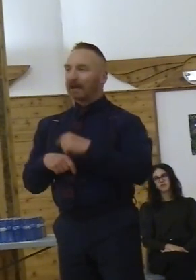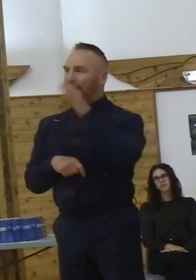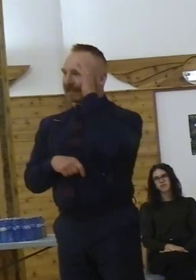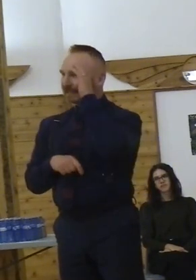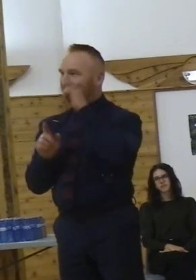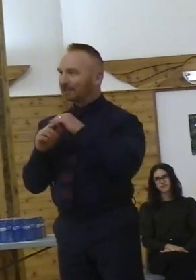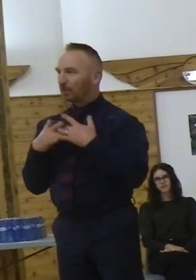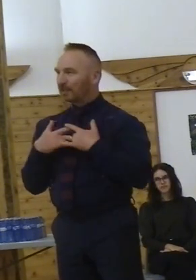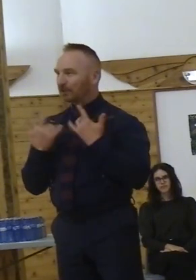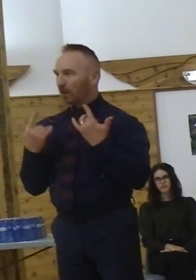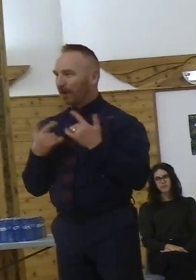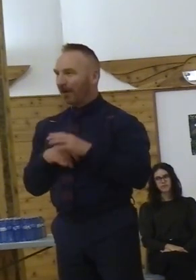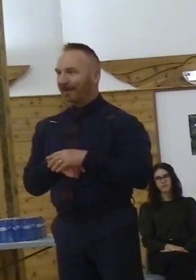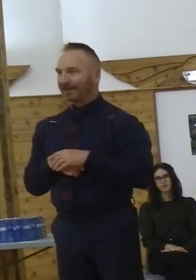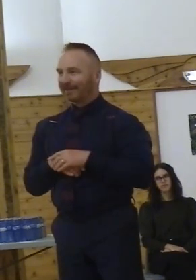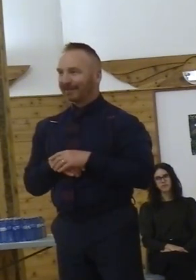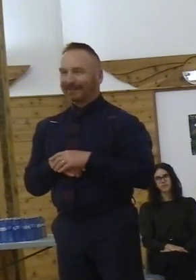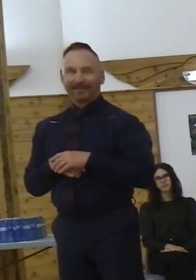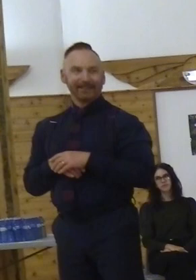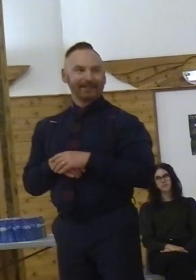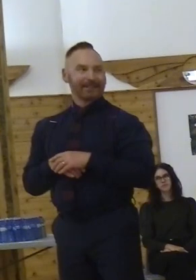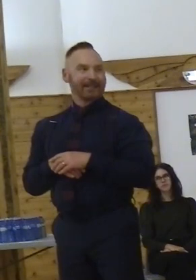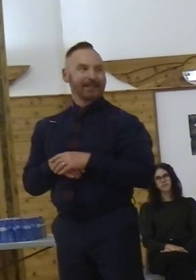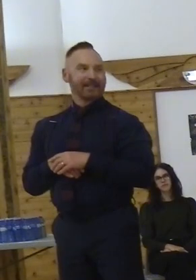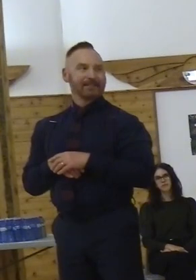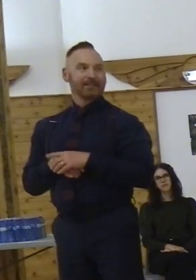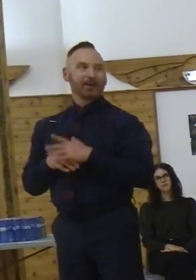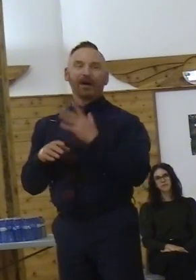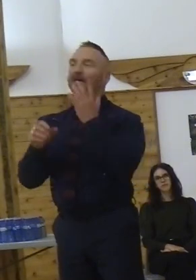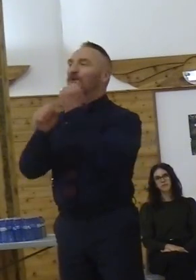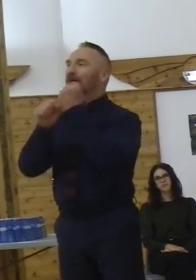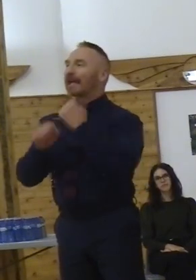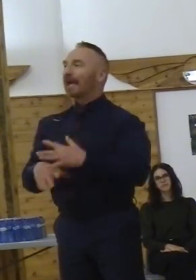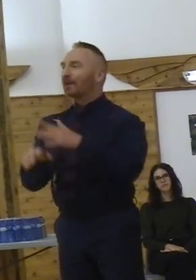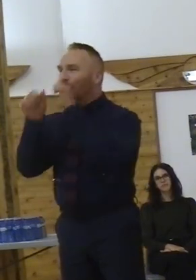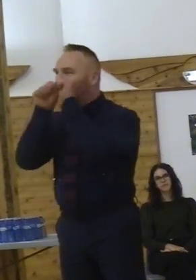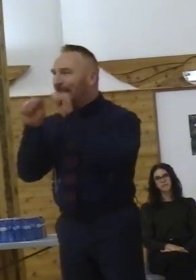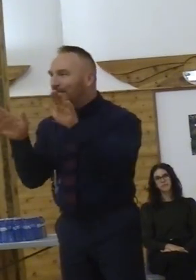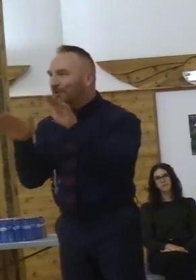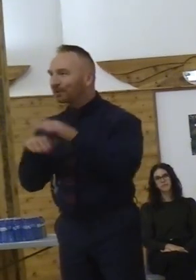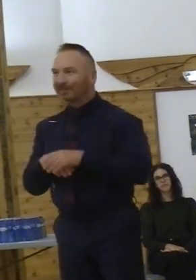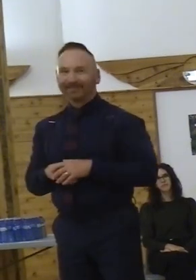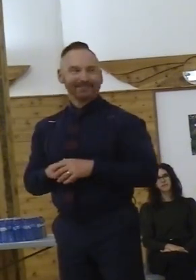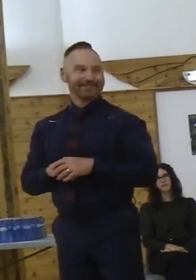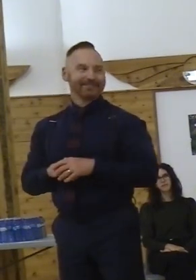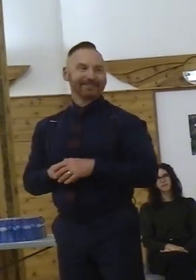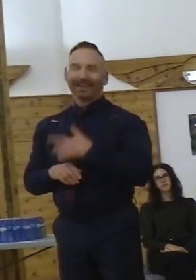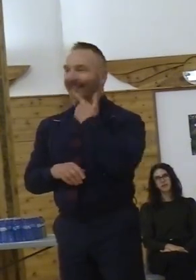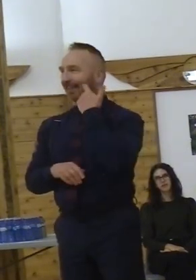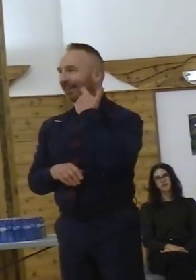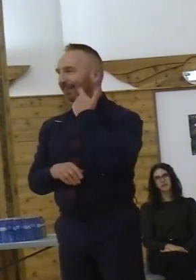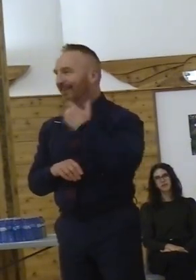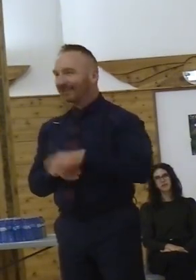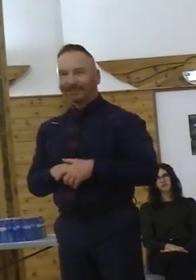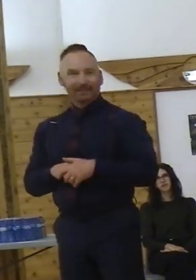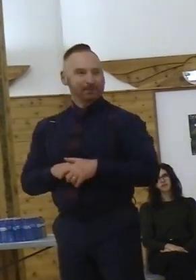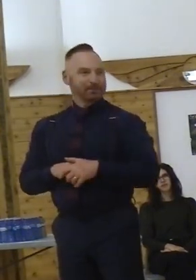I invited her to work, but creative pleasure for that.